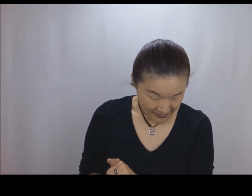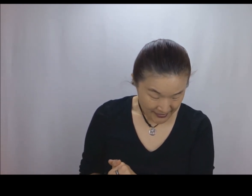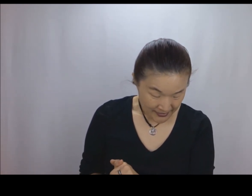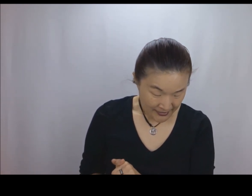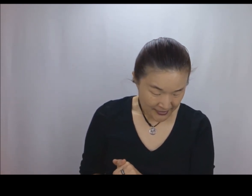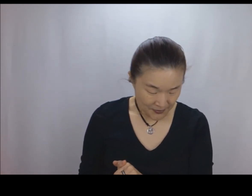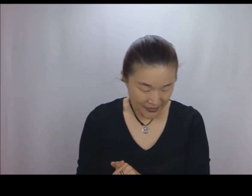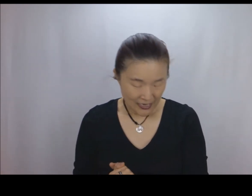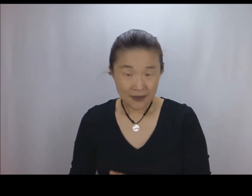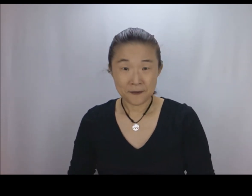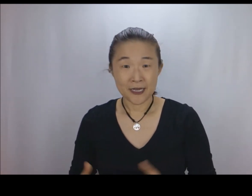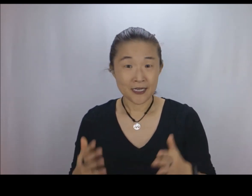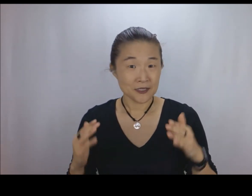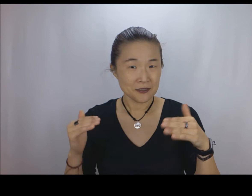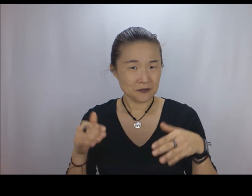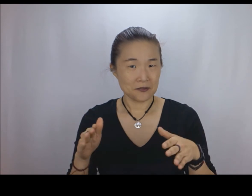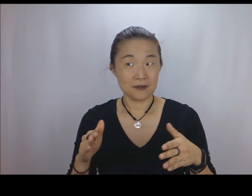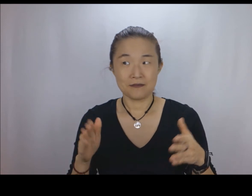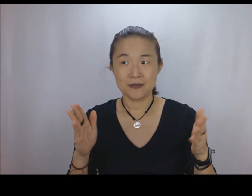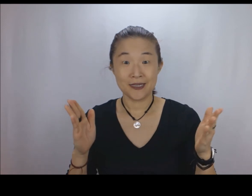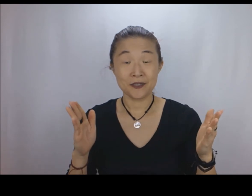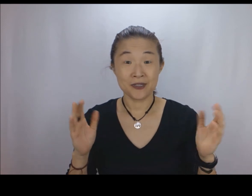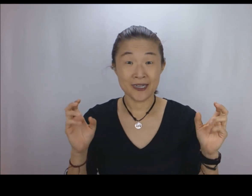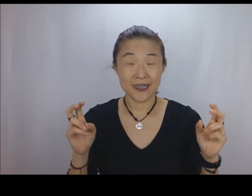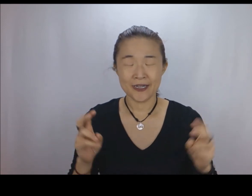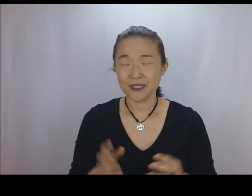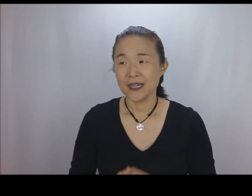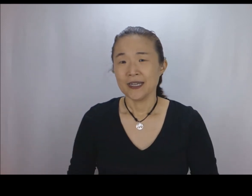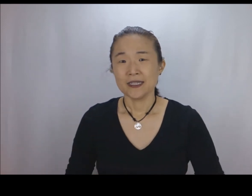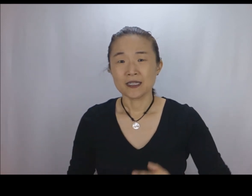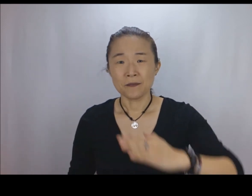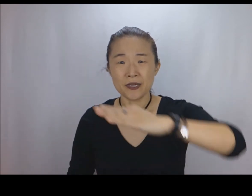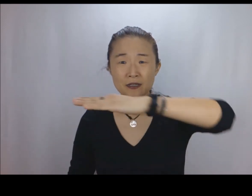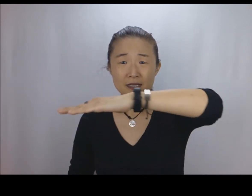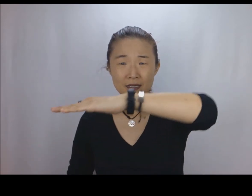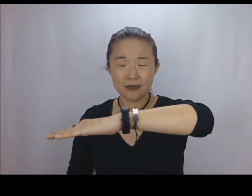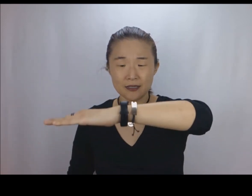And then next we have getting into the Internet age it's computers